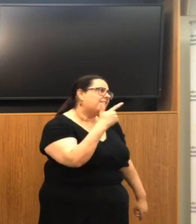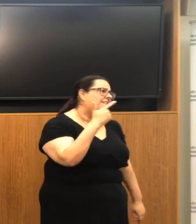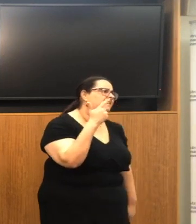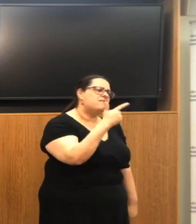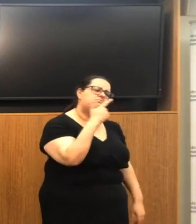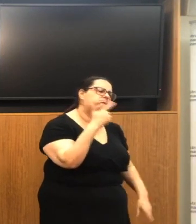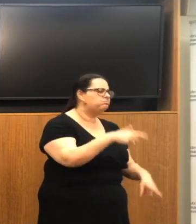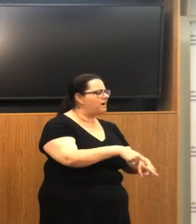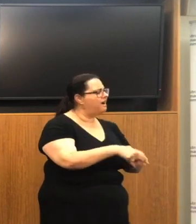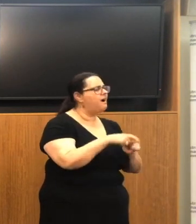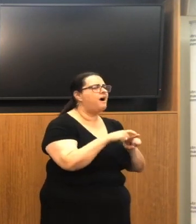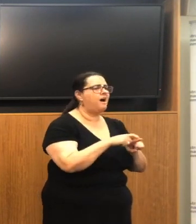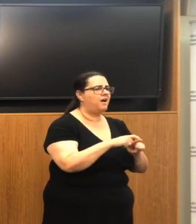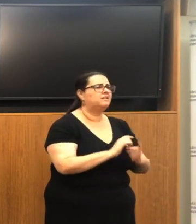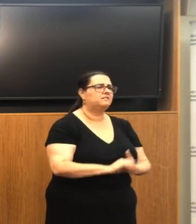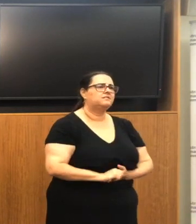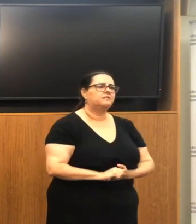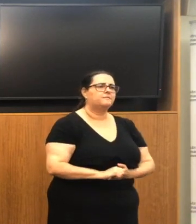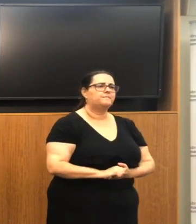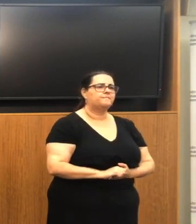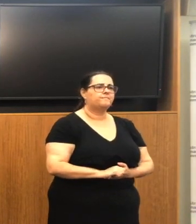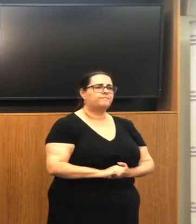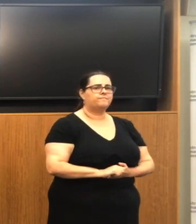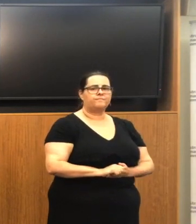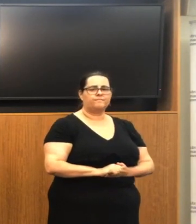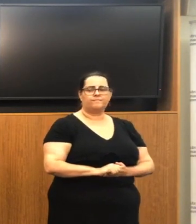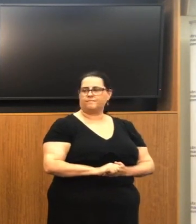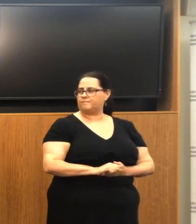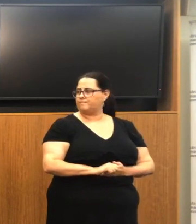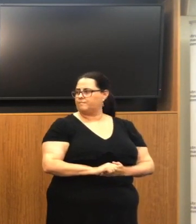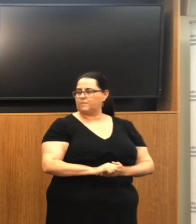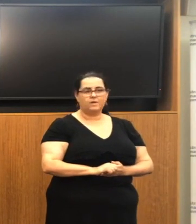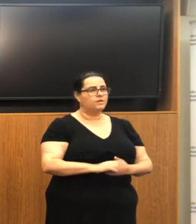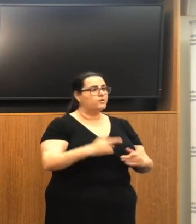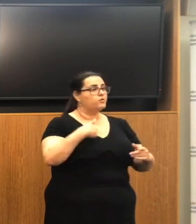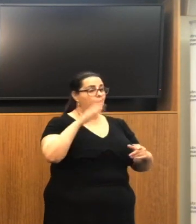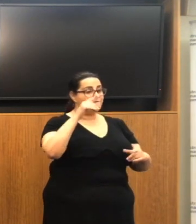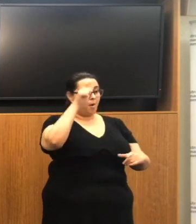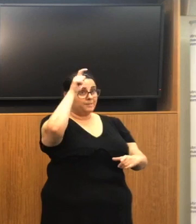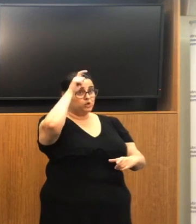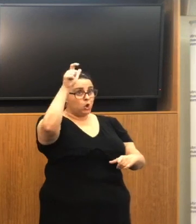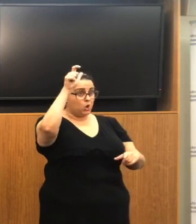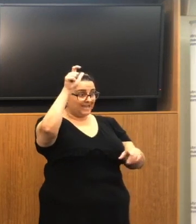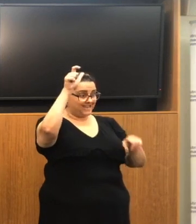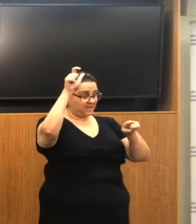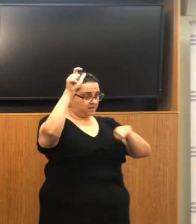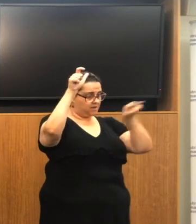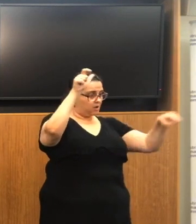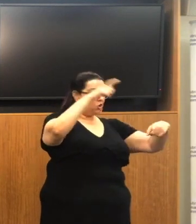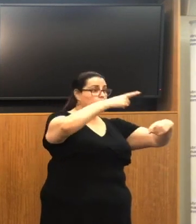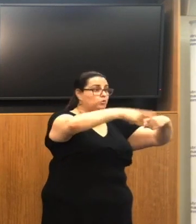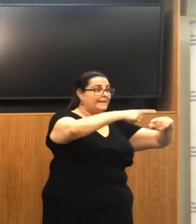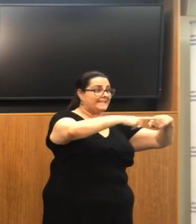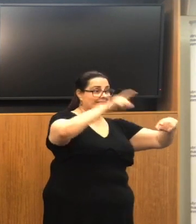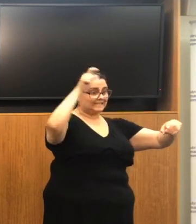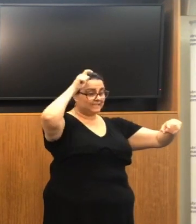I mean, I was quite aware that that water that I crossed from Turkey to Greece might become my grave.